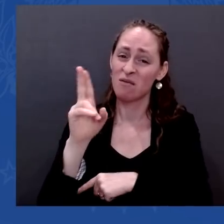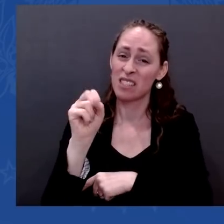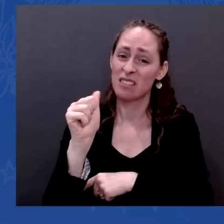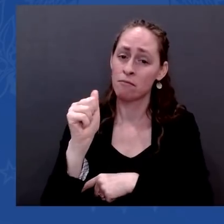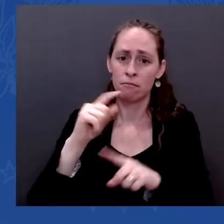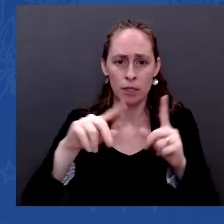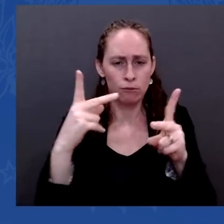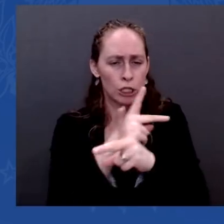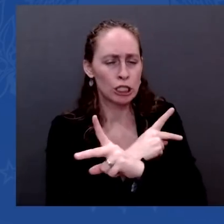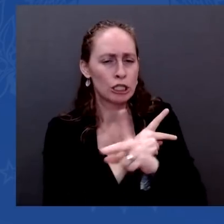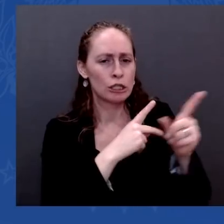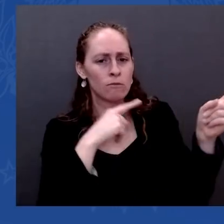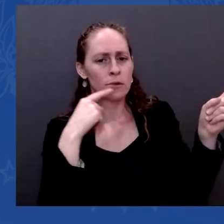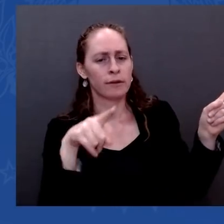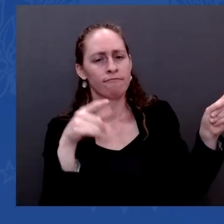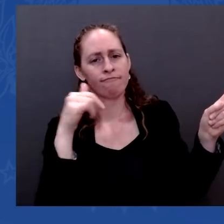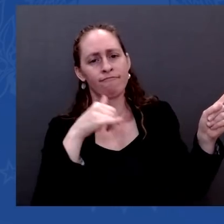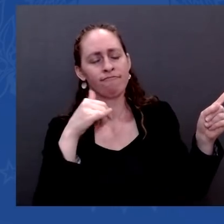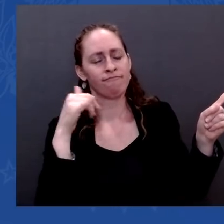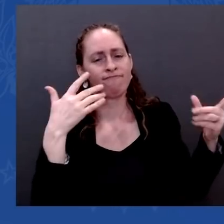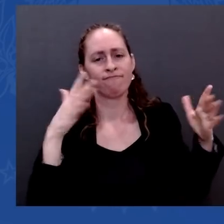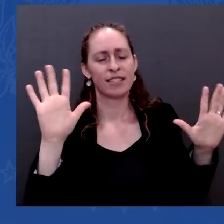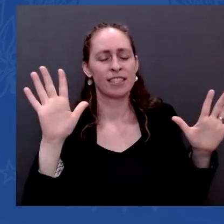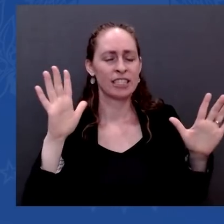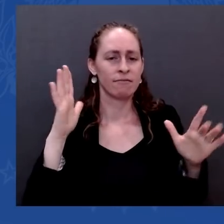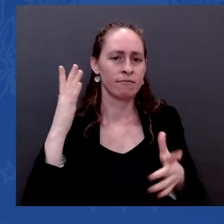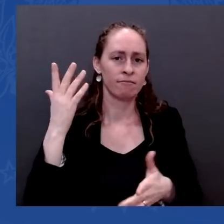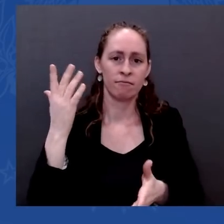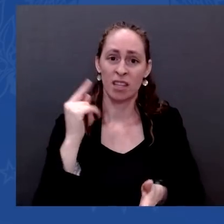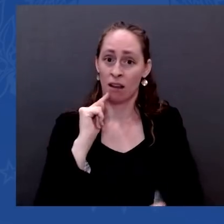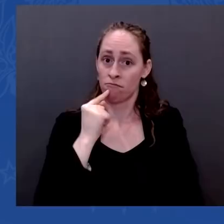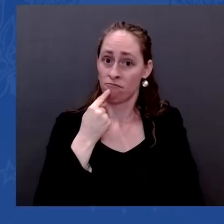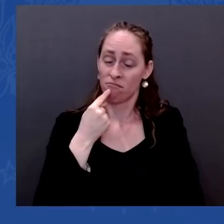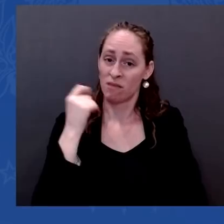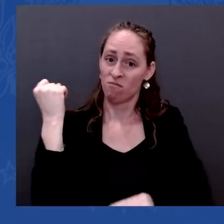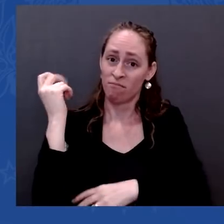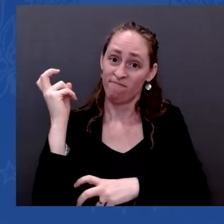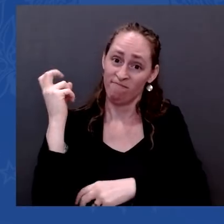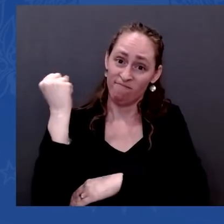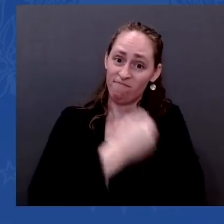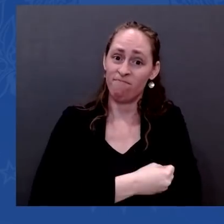I know that he's in a position now to be able to invade almost --